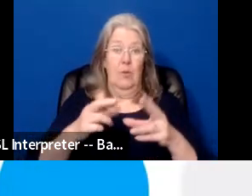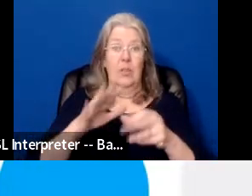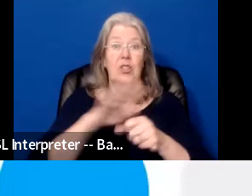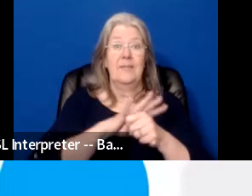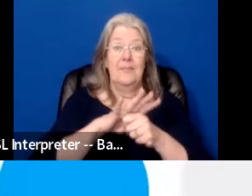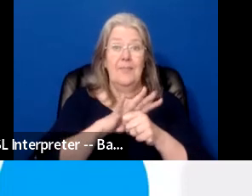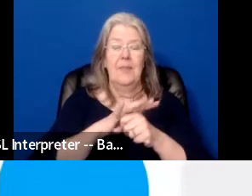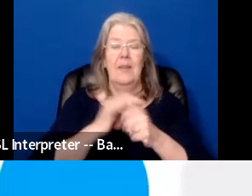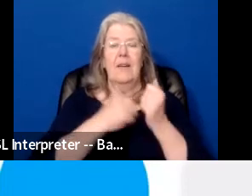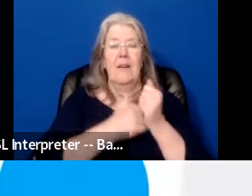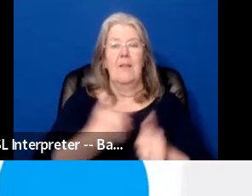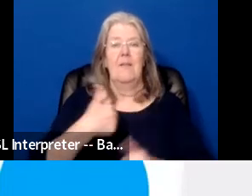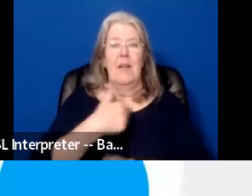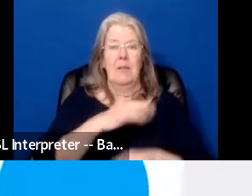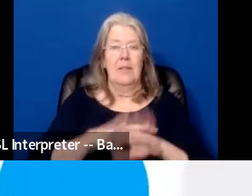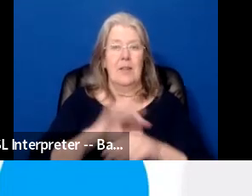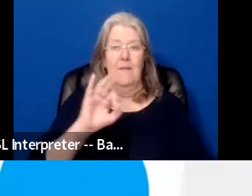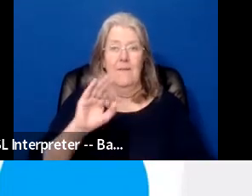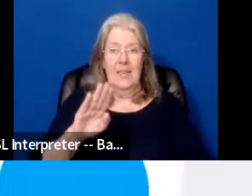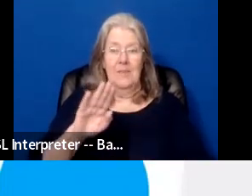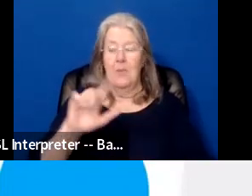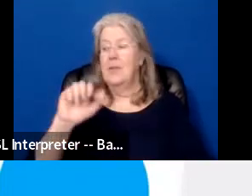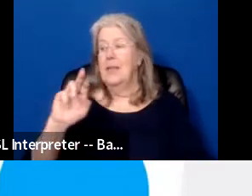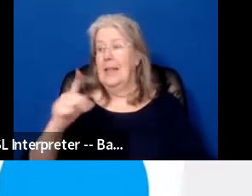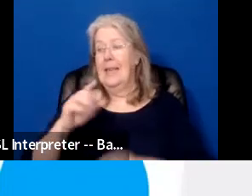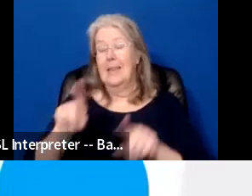follow us on our Facebook page. The link is on our website, but you could always do a